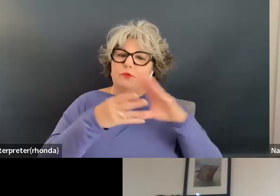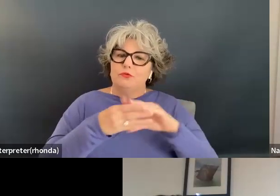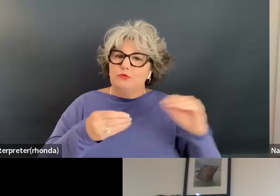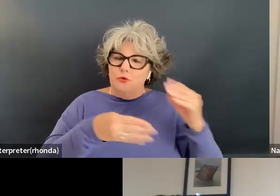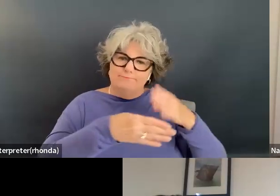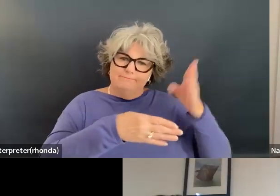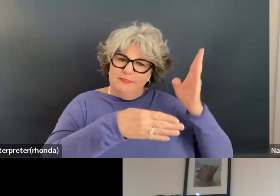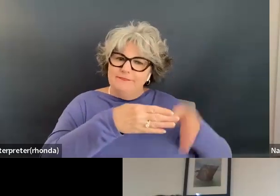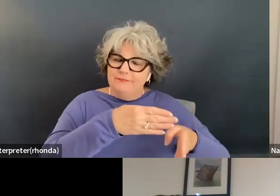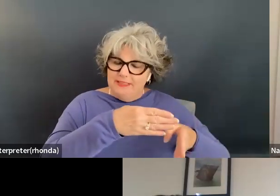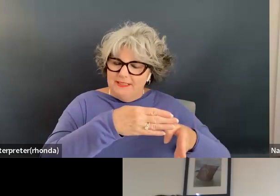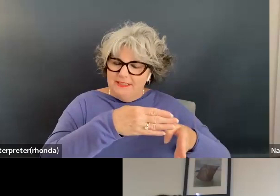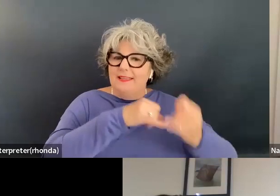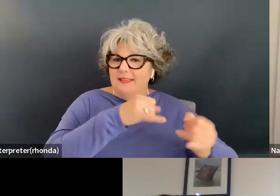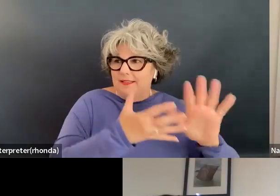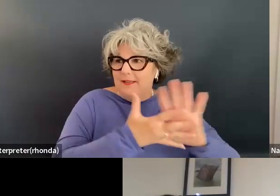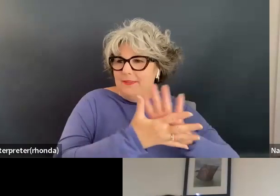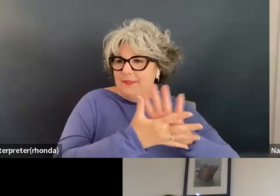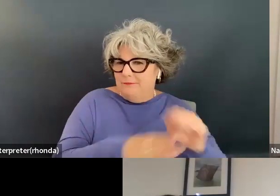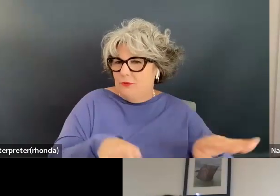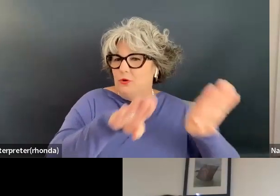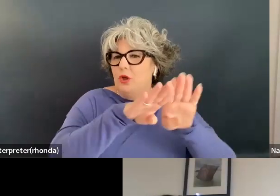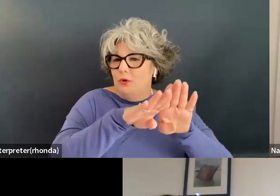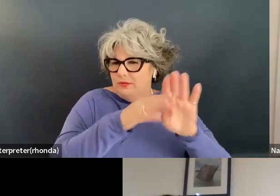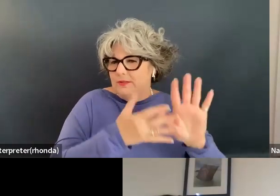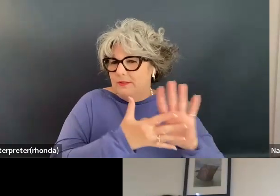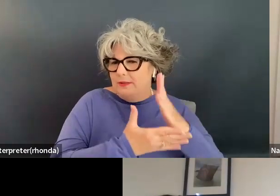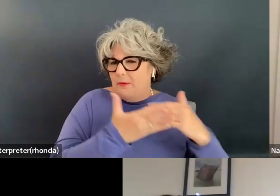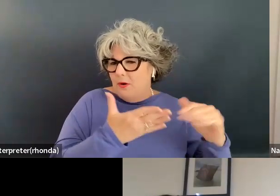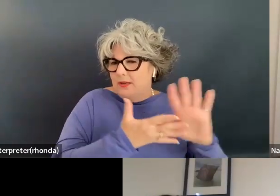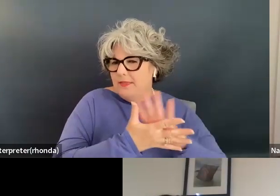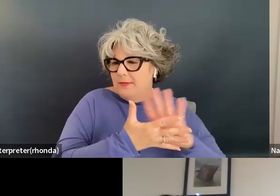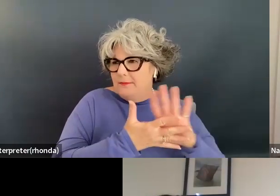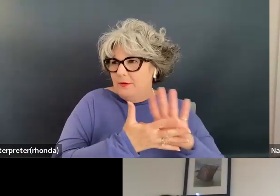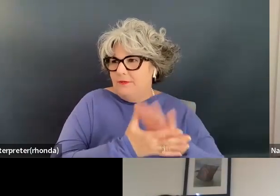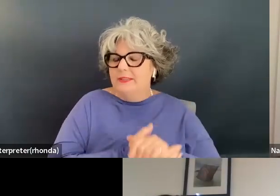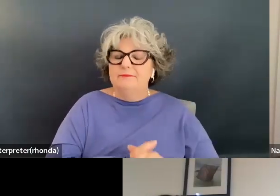Right. Should close that or close that kind of story.